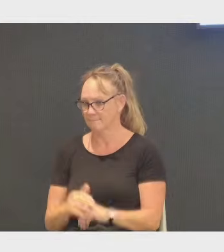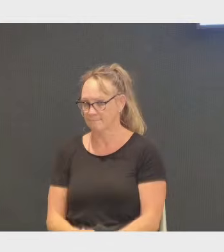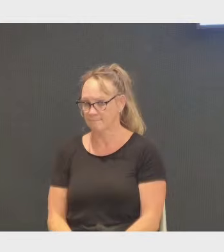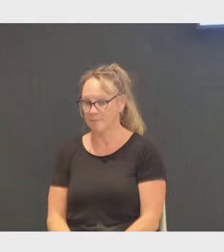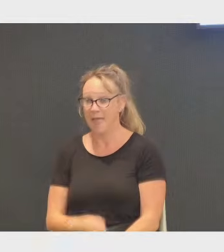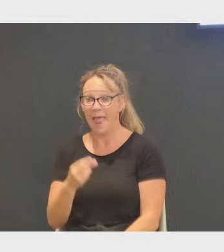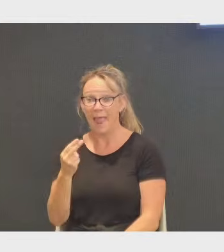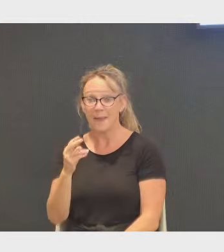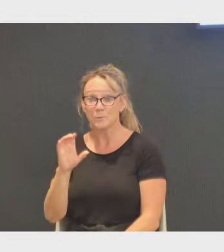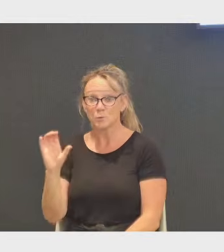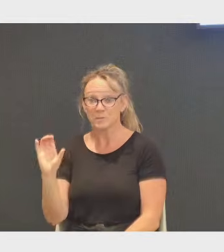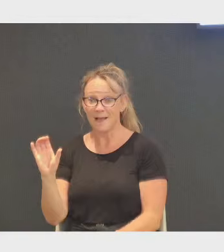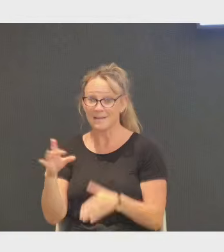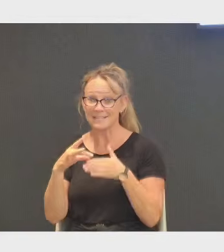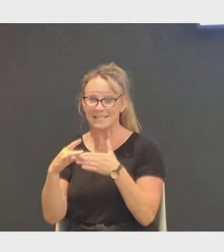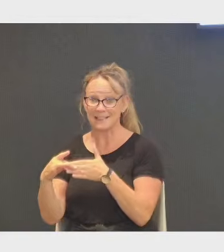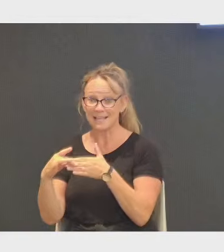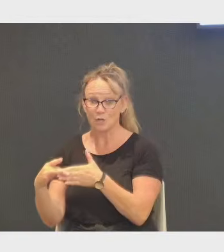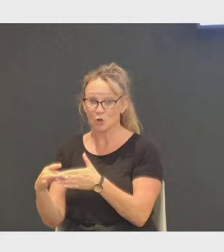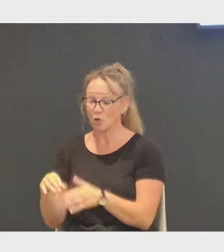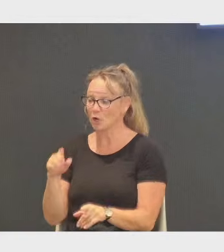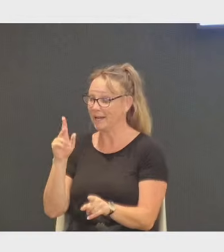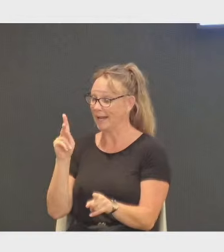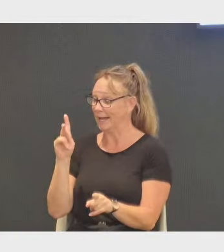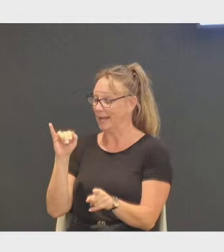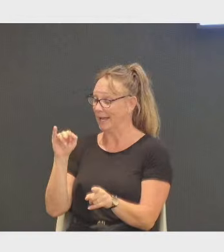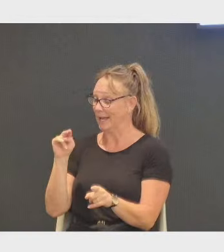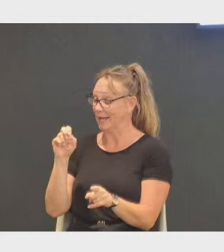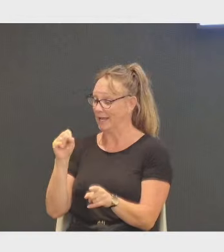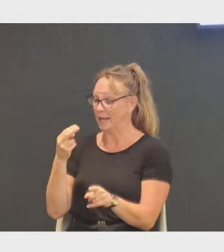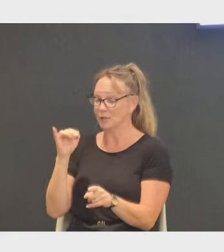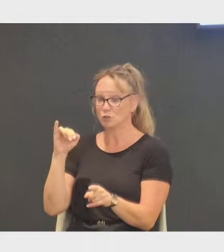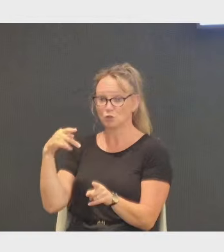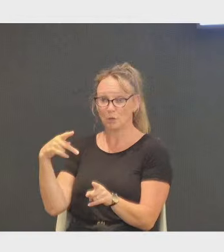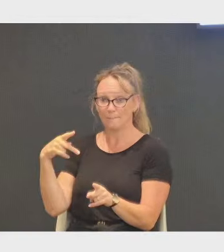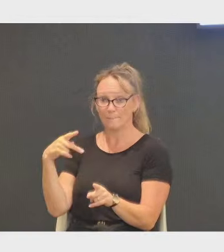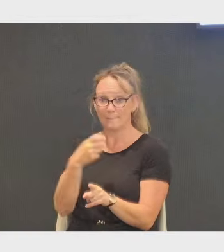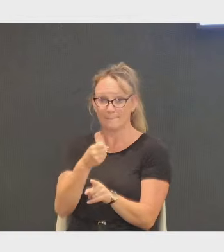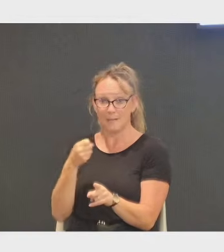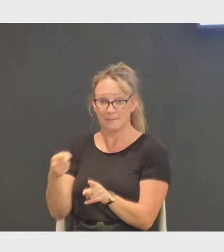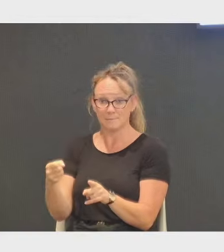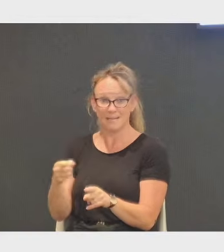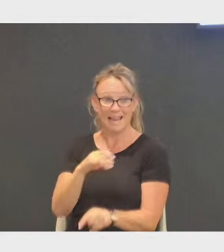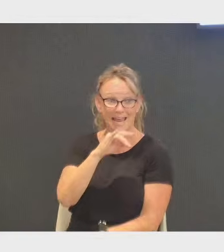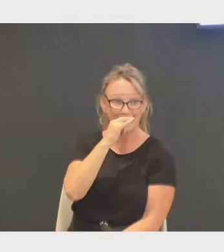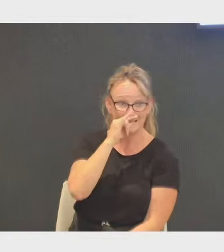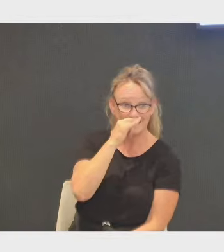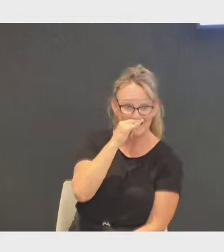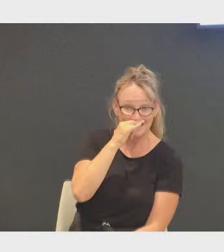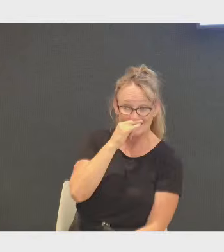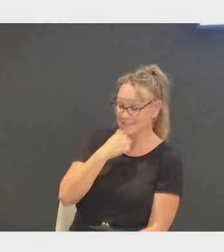leader in kinship placements, trying to keep kids with family or community members that they know.